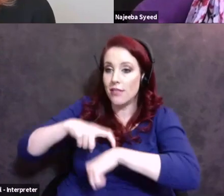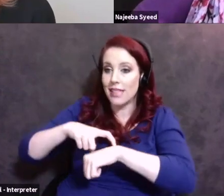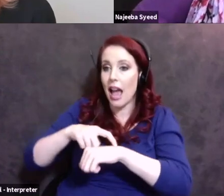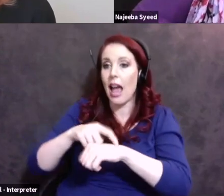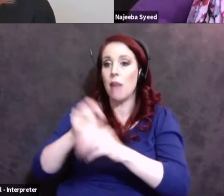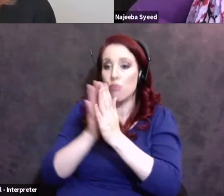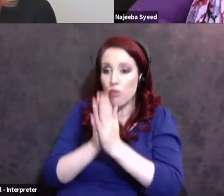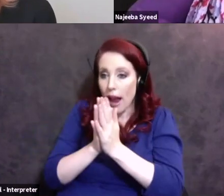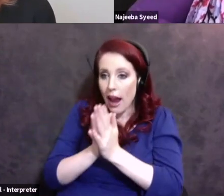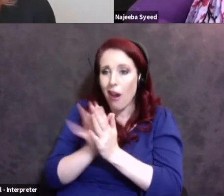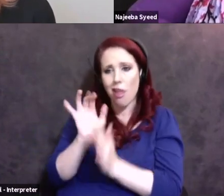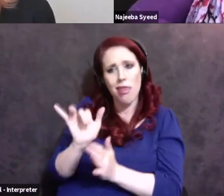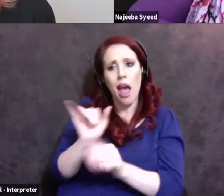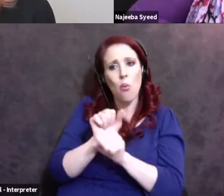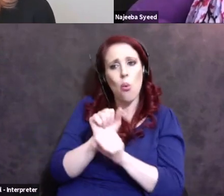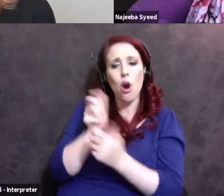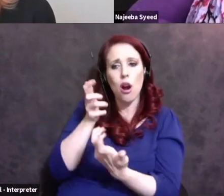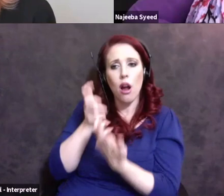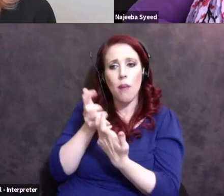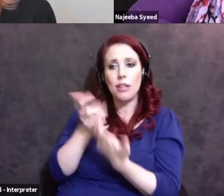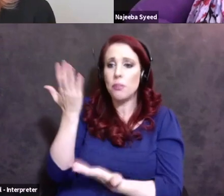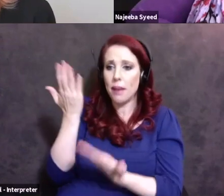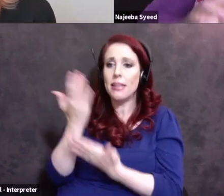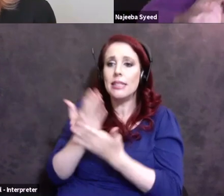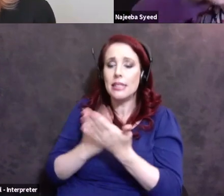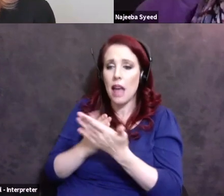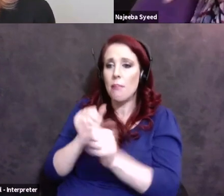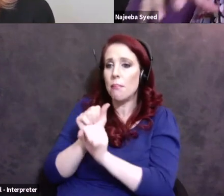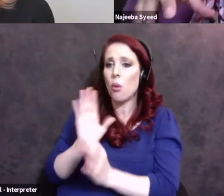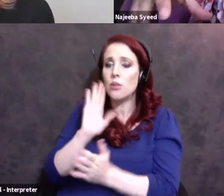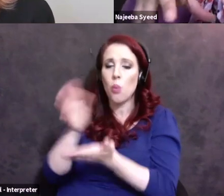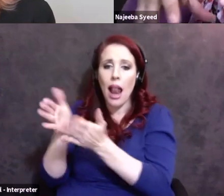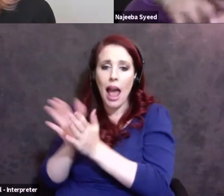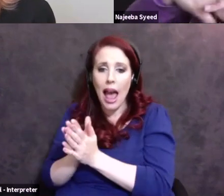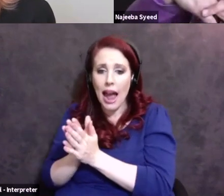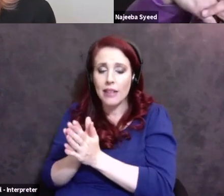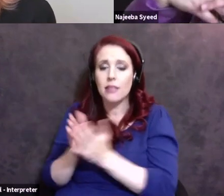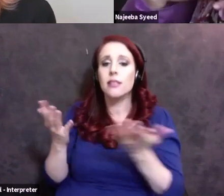that some of your employees may be looking at, so one thing to keep in mind is to have